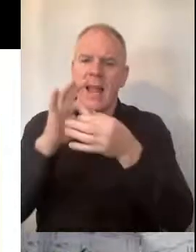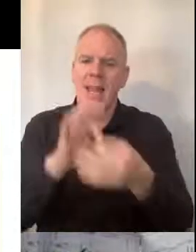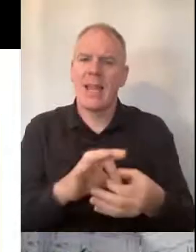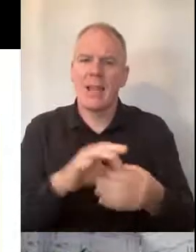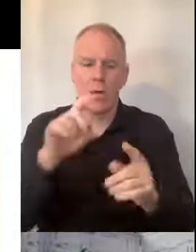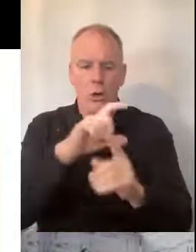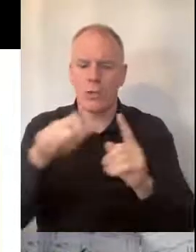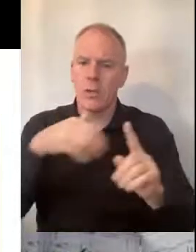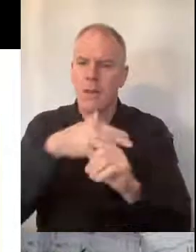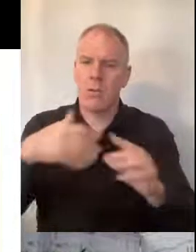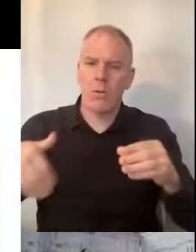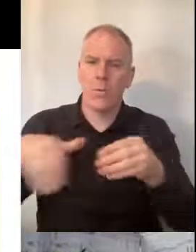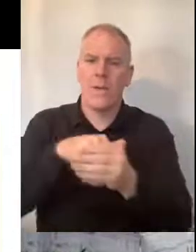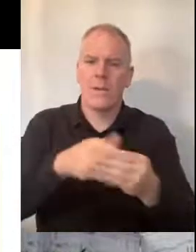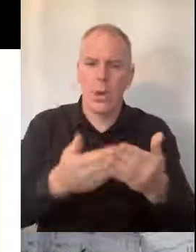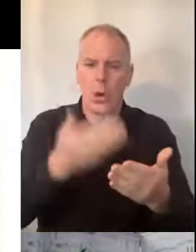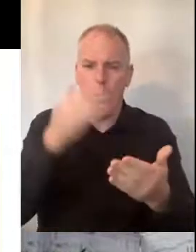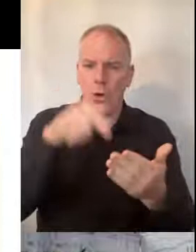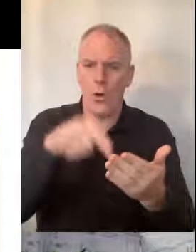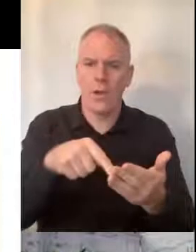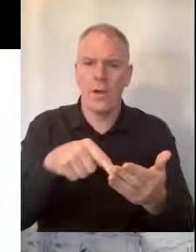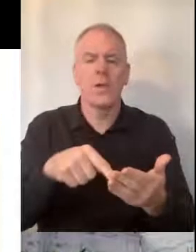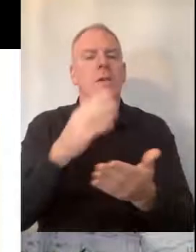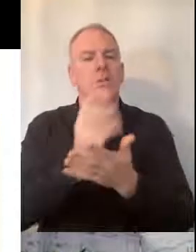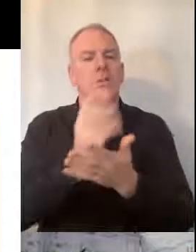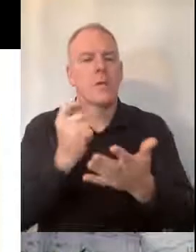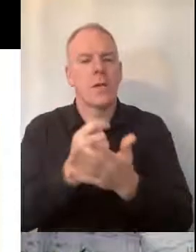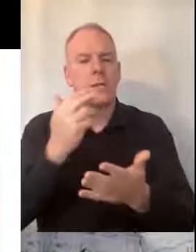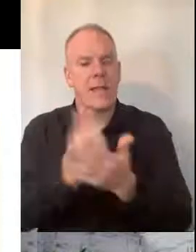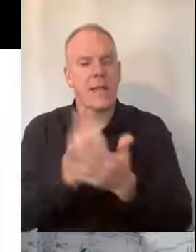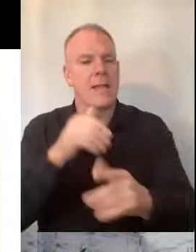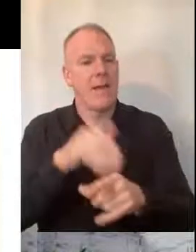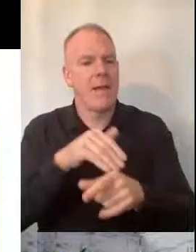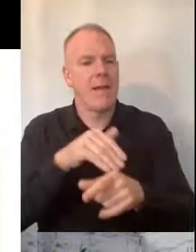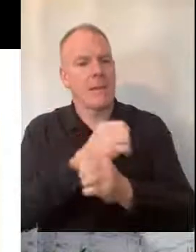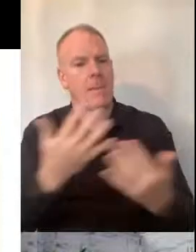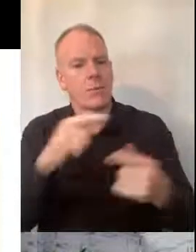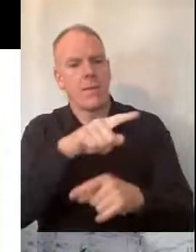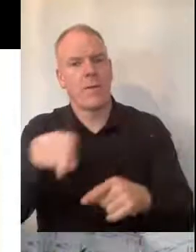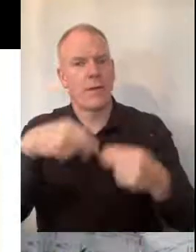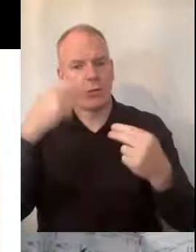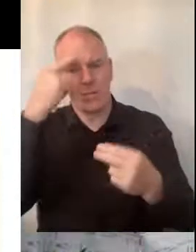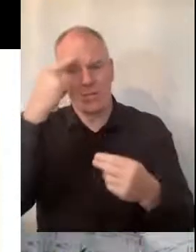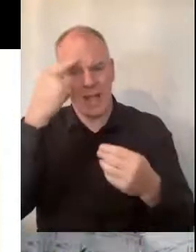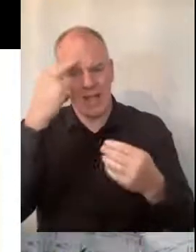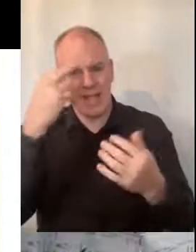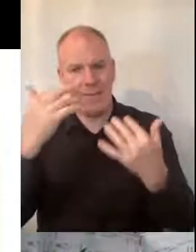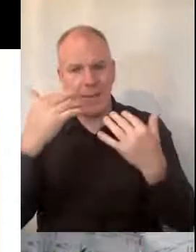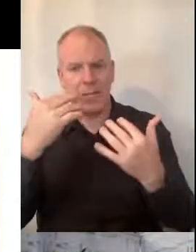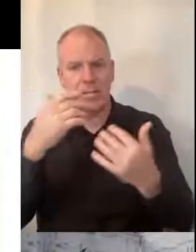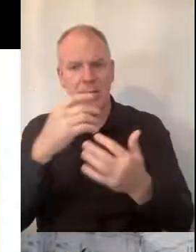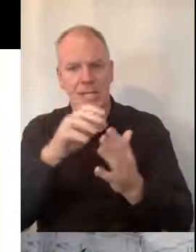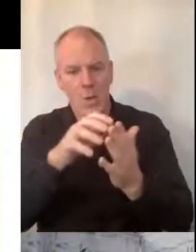knowledge as it may impact the level of understanding or interpretation of text. Symbols assessment examples,